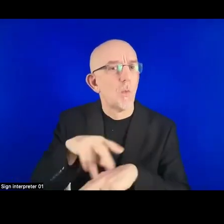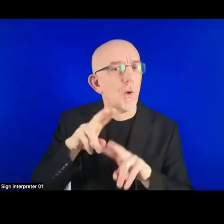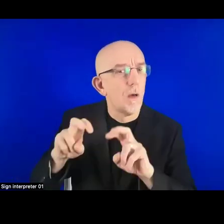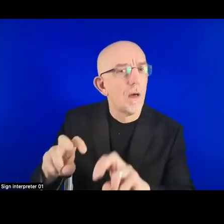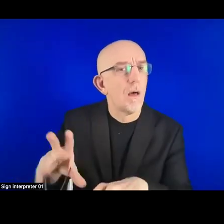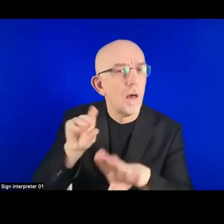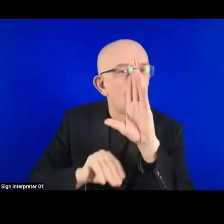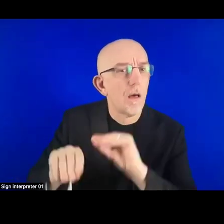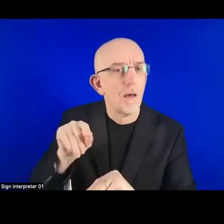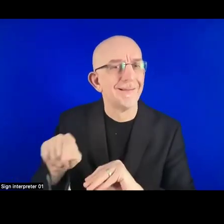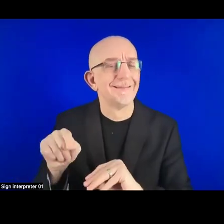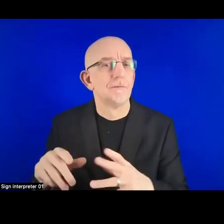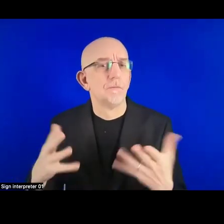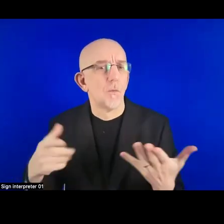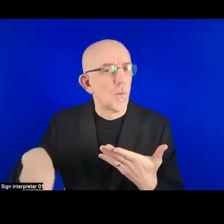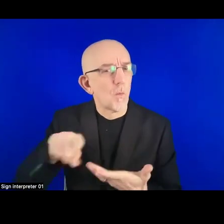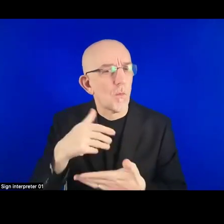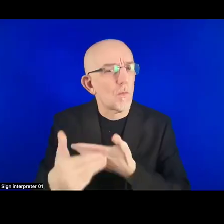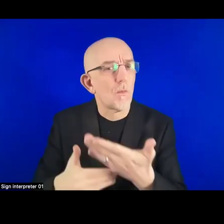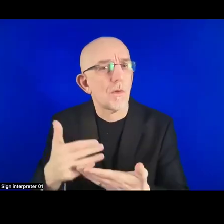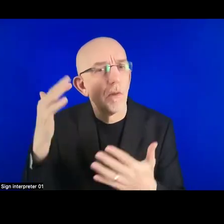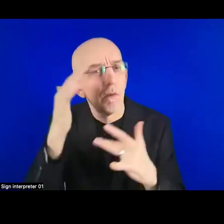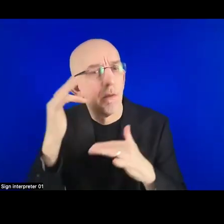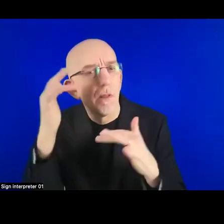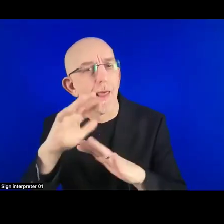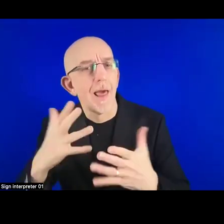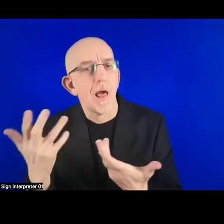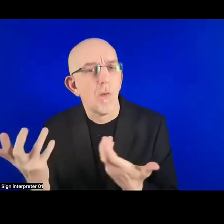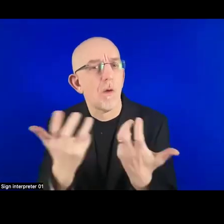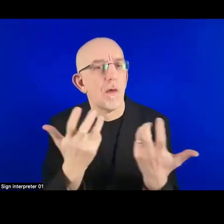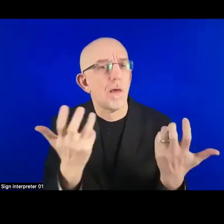tensions and conflict points between movements and how those might be better